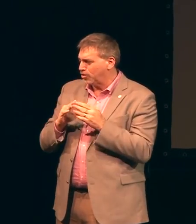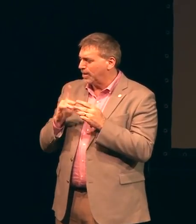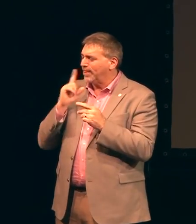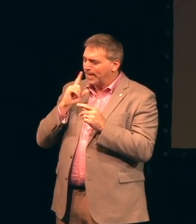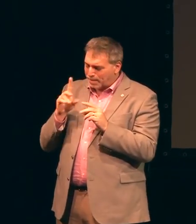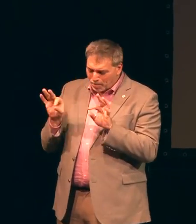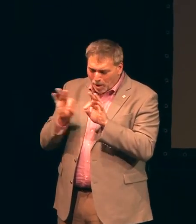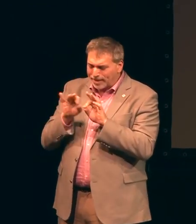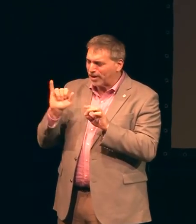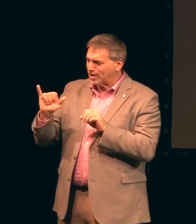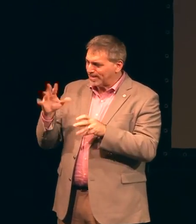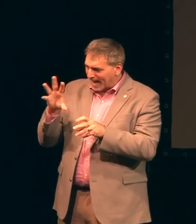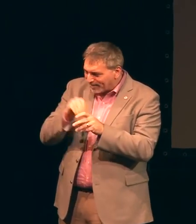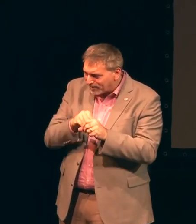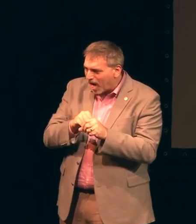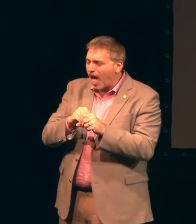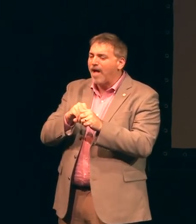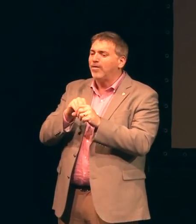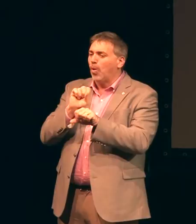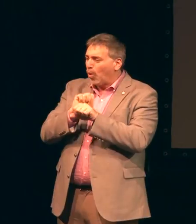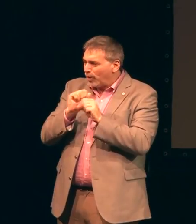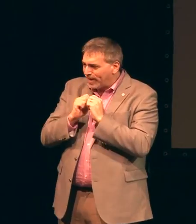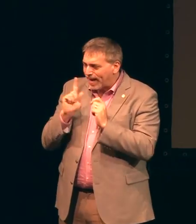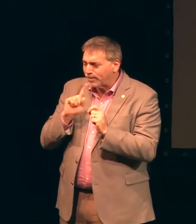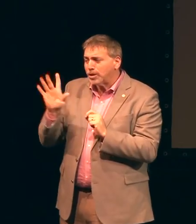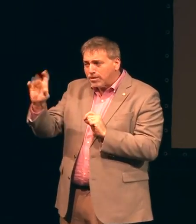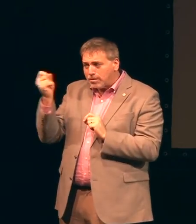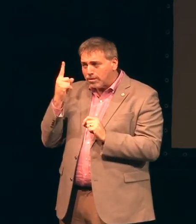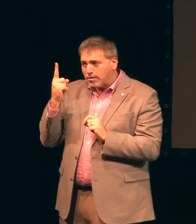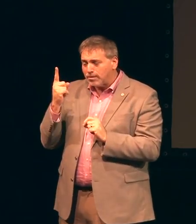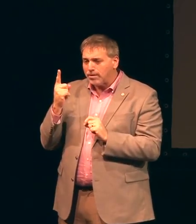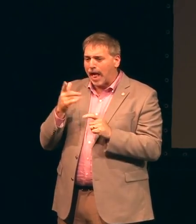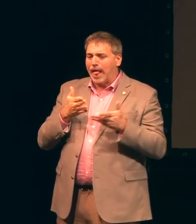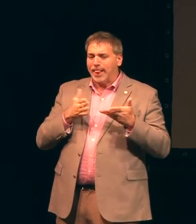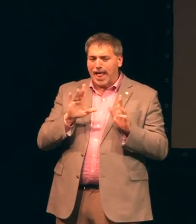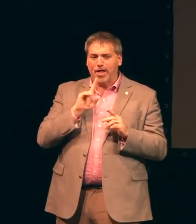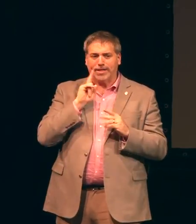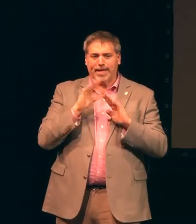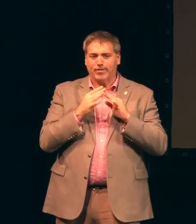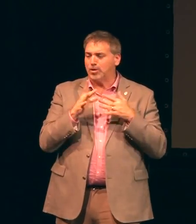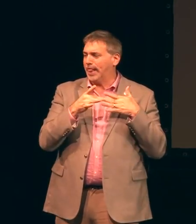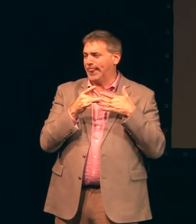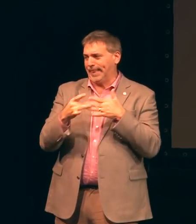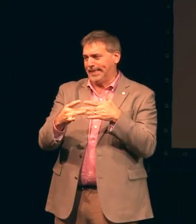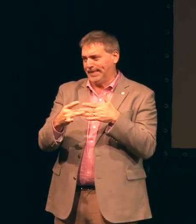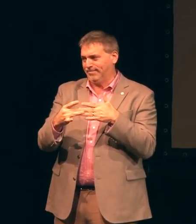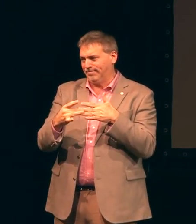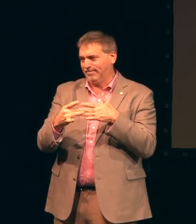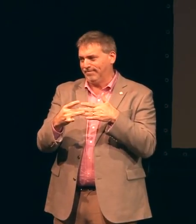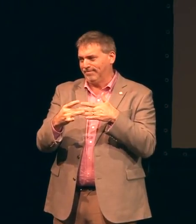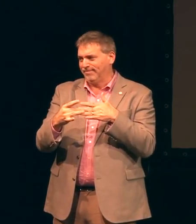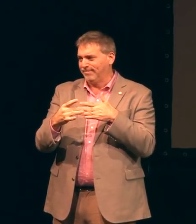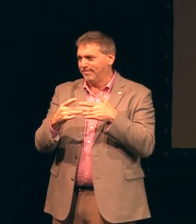know what to do as an ally. Be involved, work with the Deaf and remember, let the Deaf community